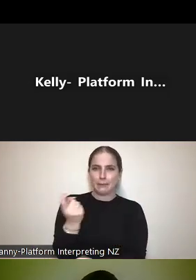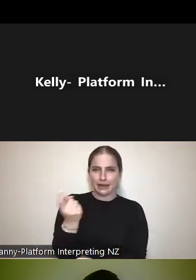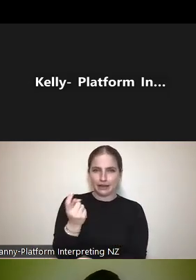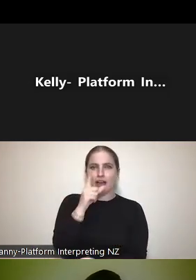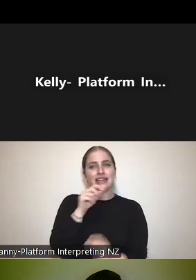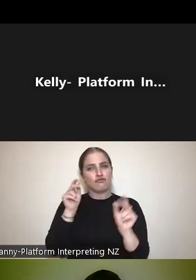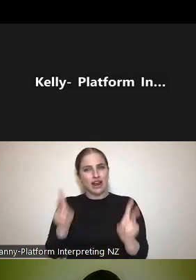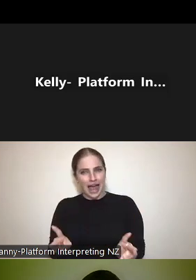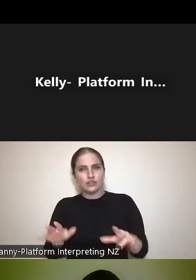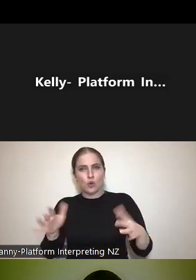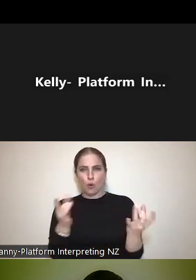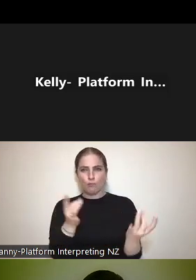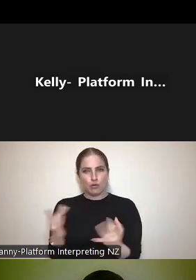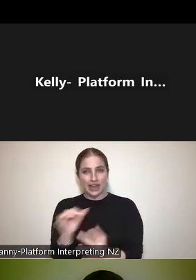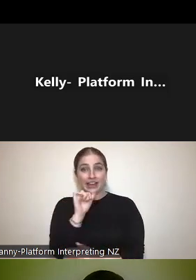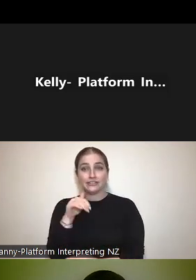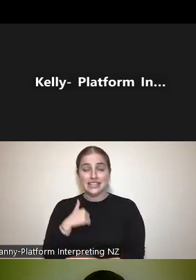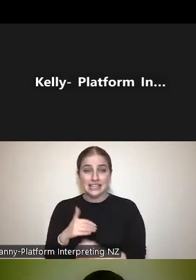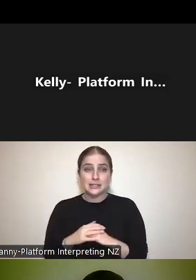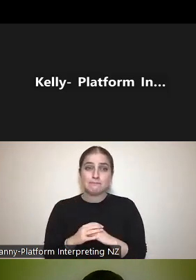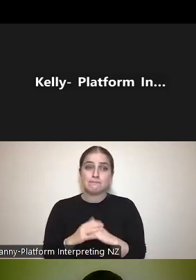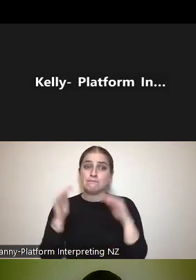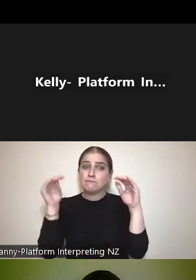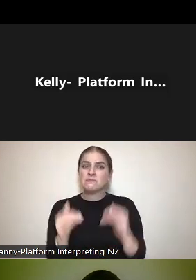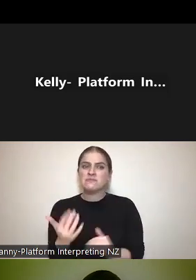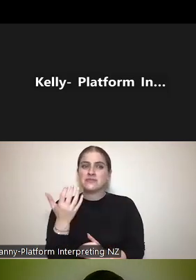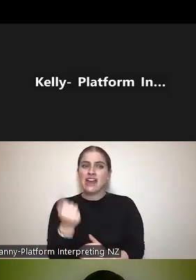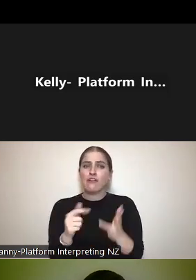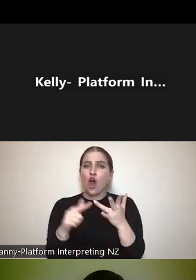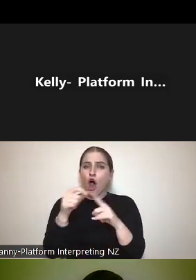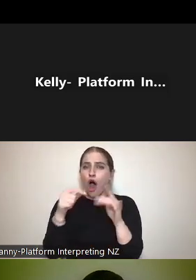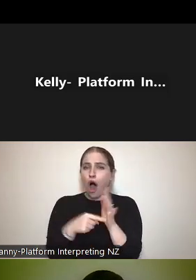You can do opt-out audience participation lanyards. So the photo that I've got on